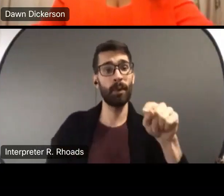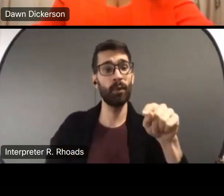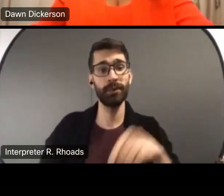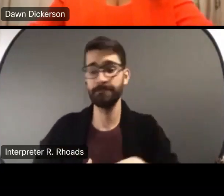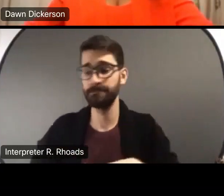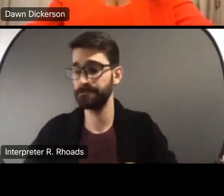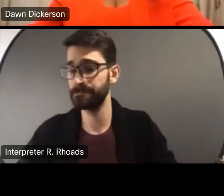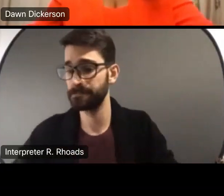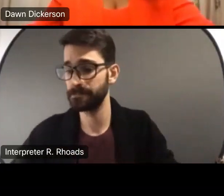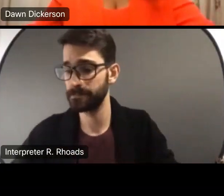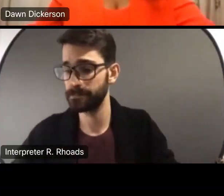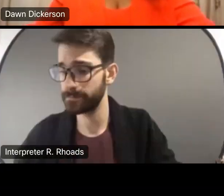I believe I can share.